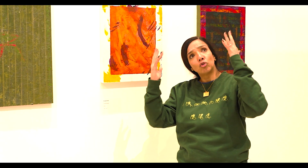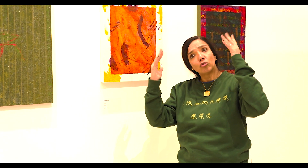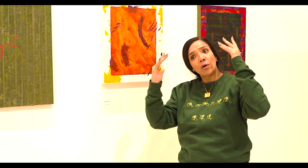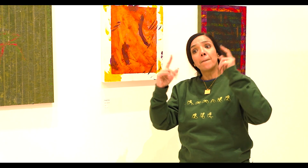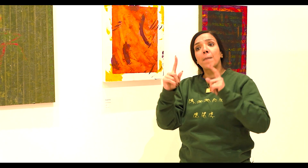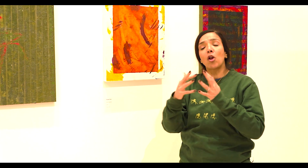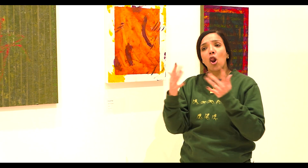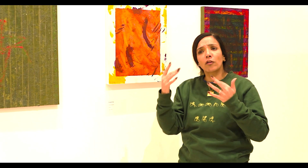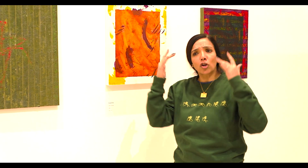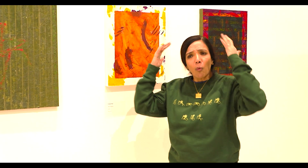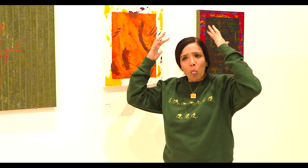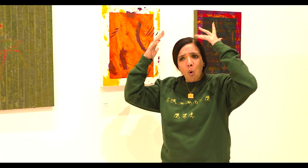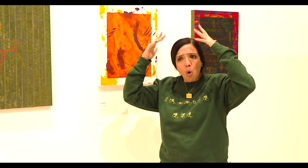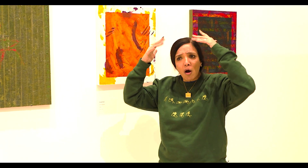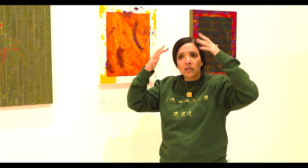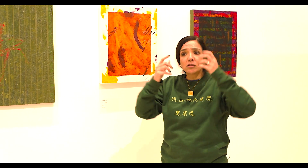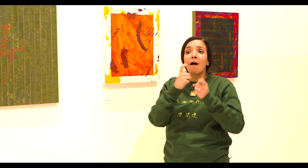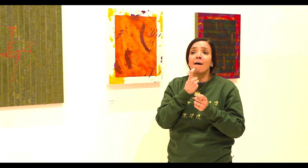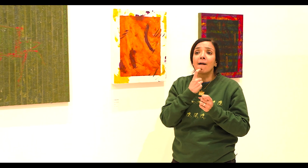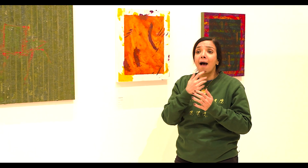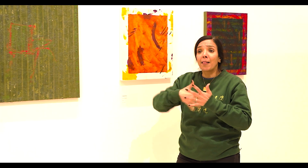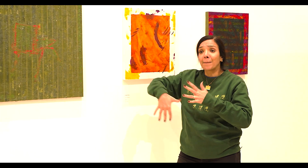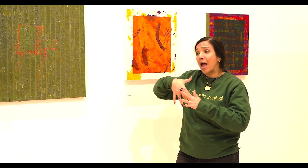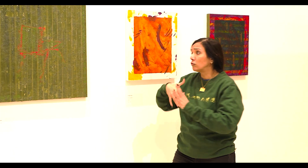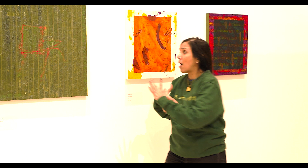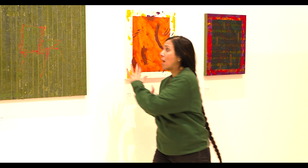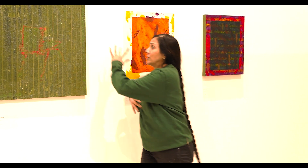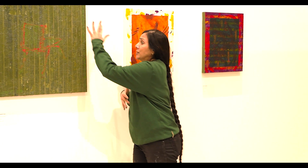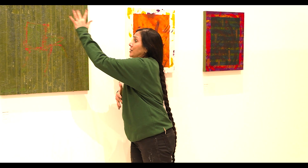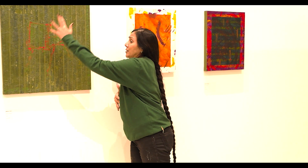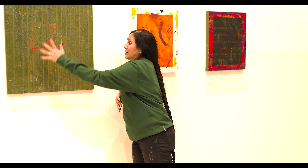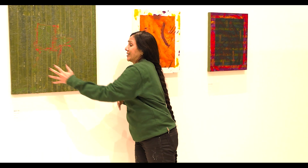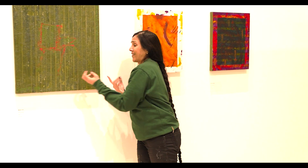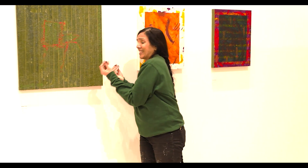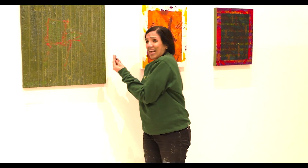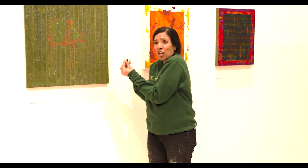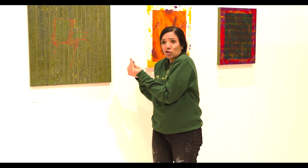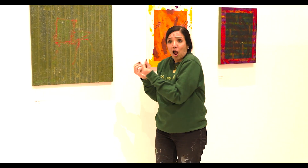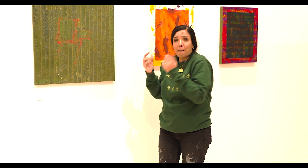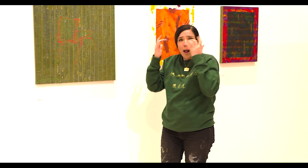to ponder and sit with my thoughts. You can see this is very textured